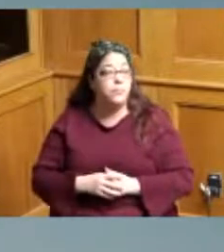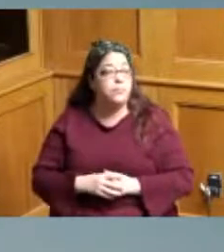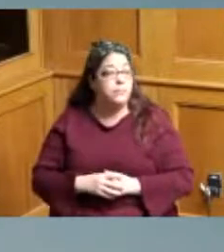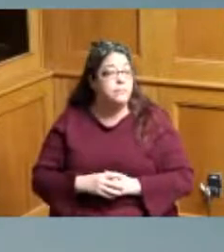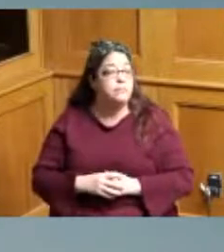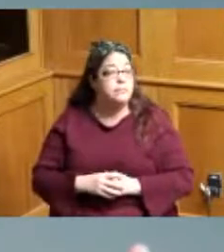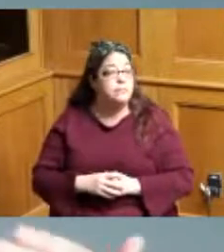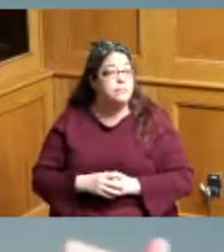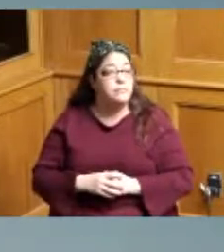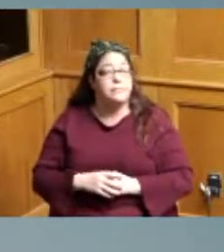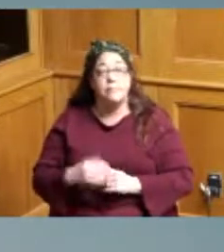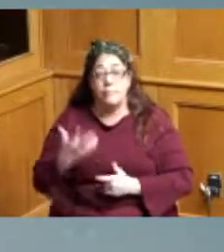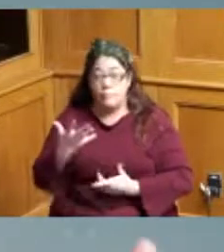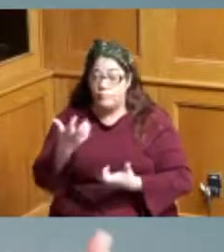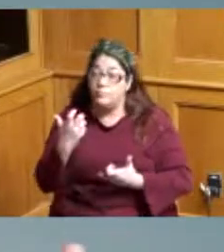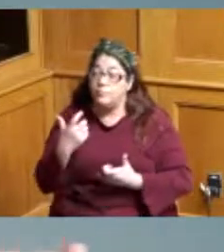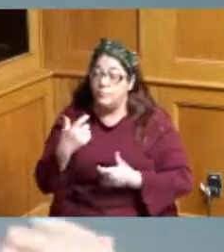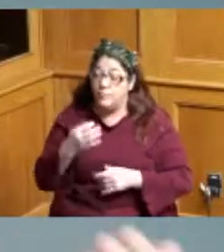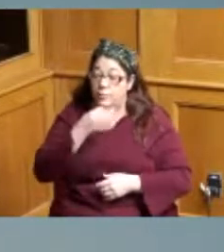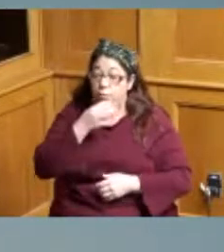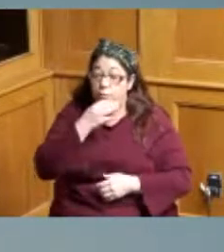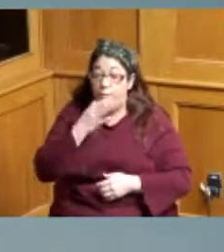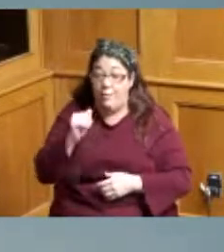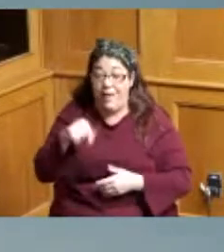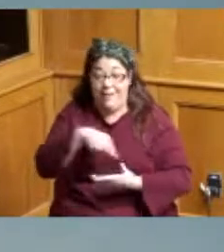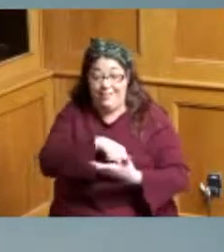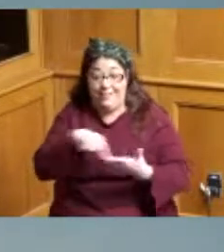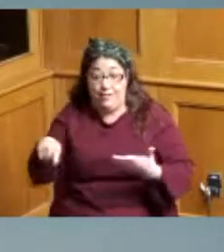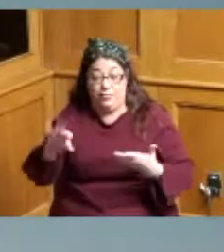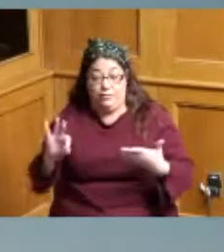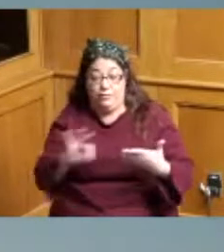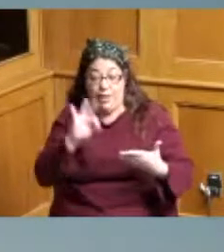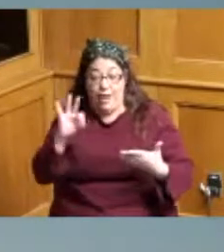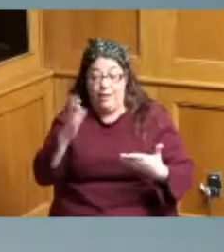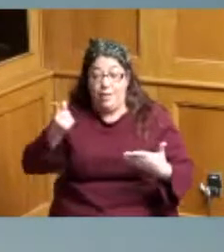next couple days because I would like by the end of this week or very early next week to announce